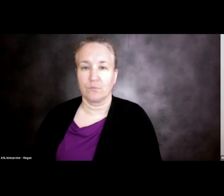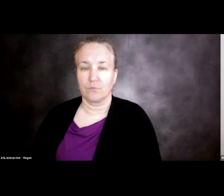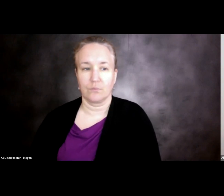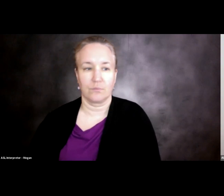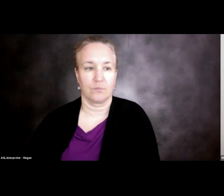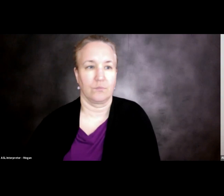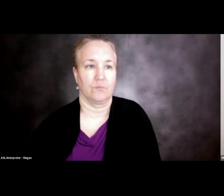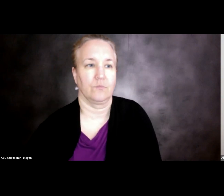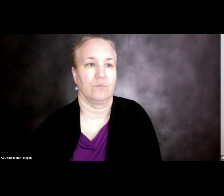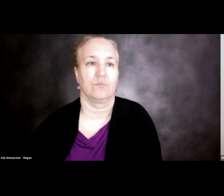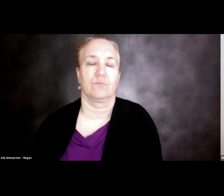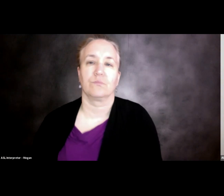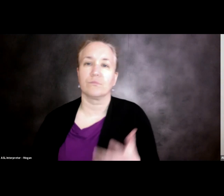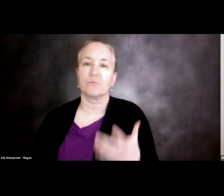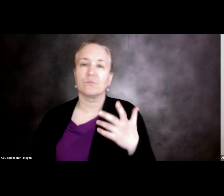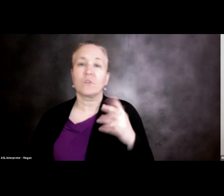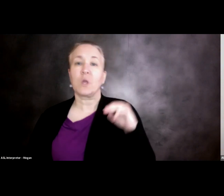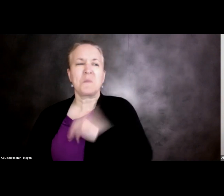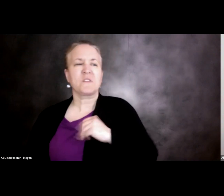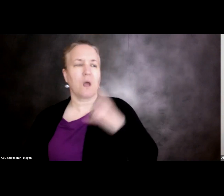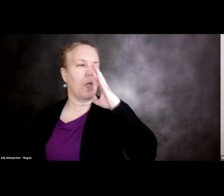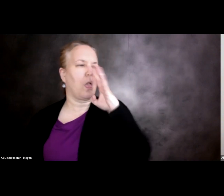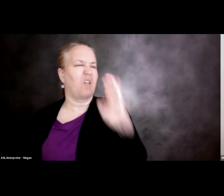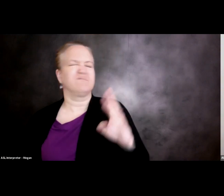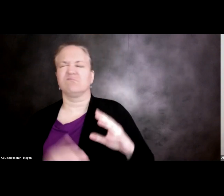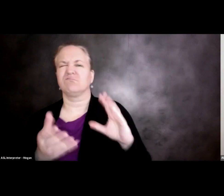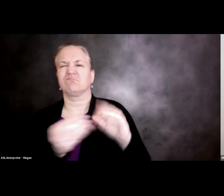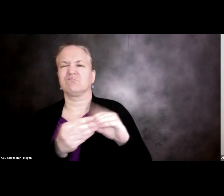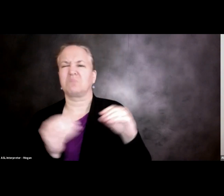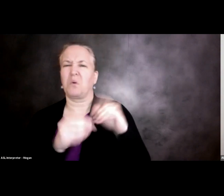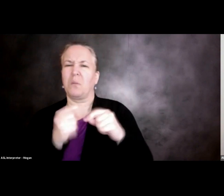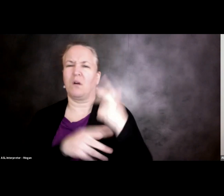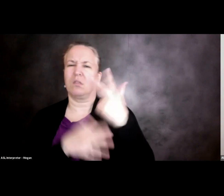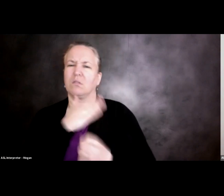The missionary ignored him and went on to talk about the Holy Trinity.